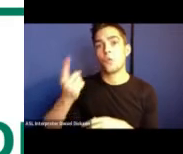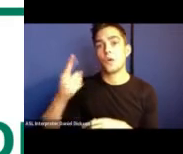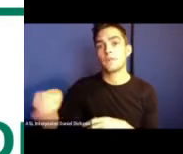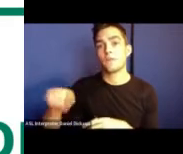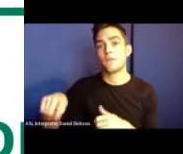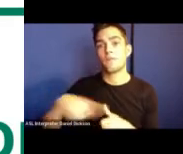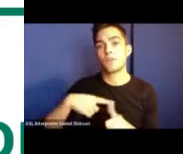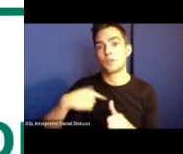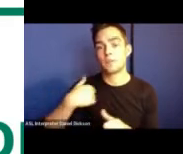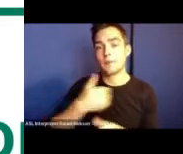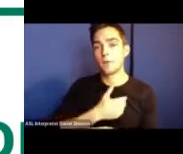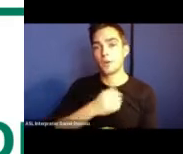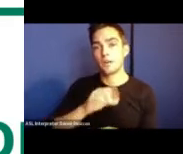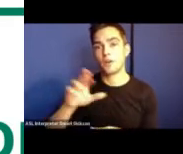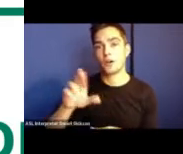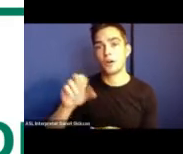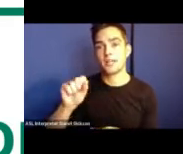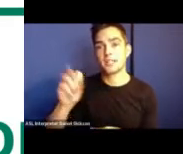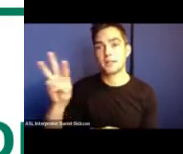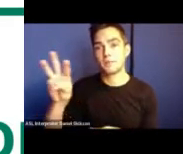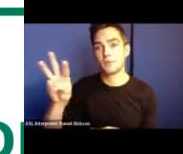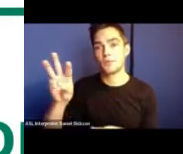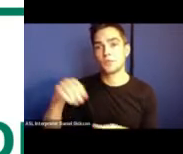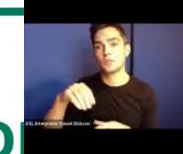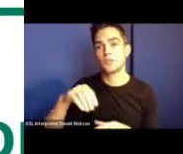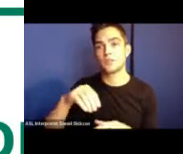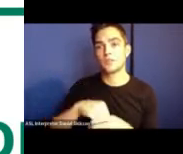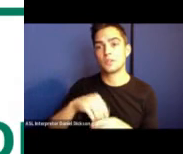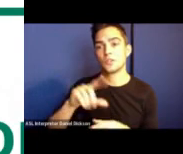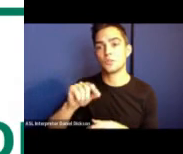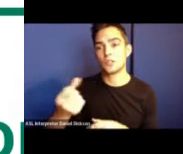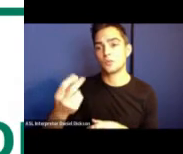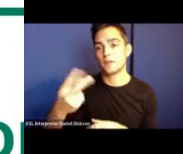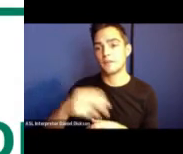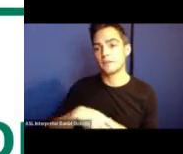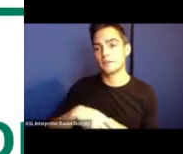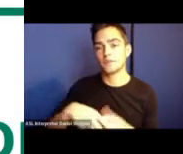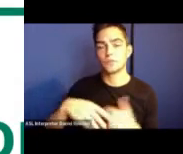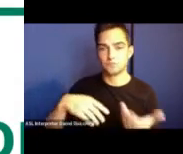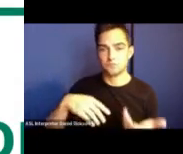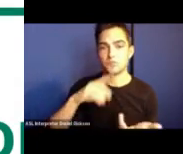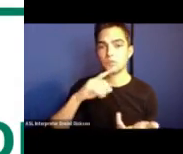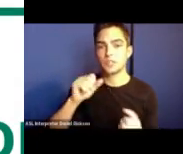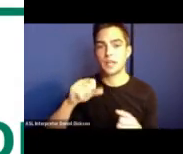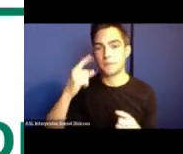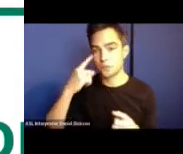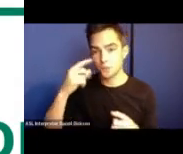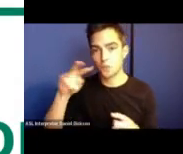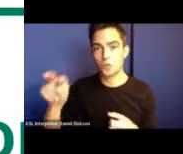members are the RSW in 2012. So I really got to watch things as